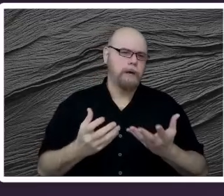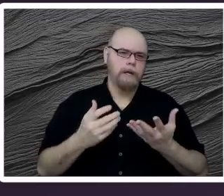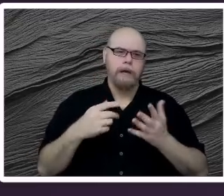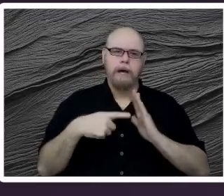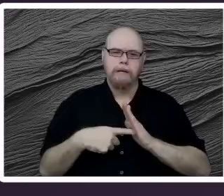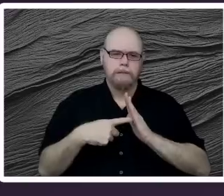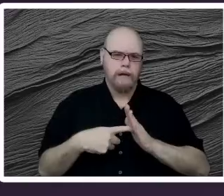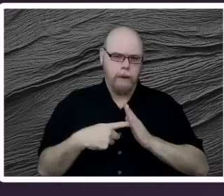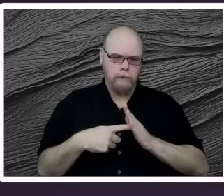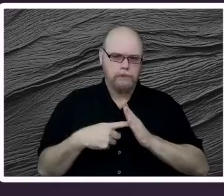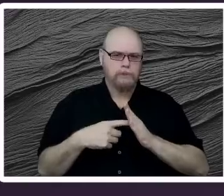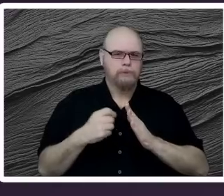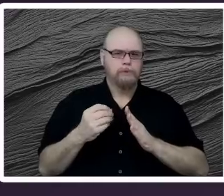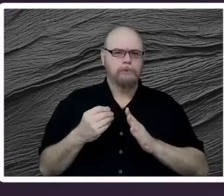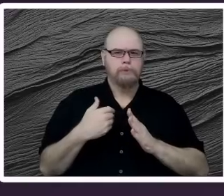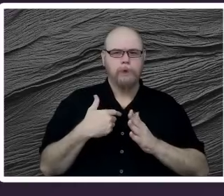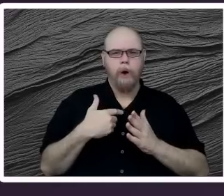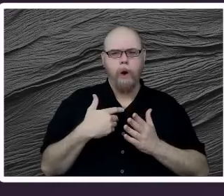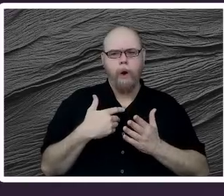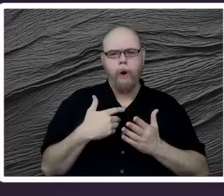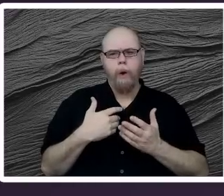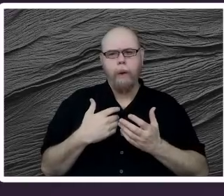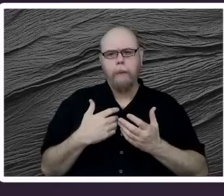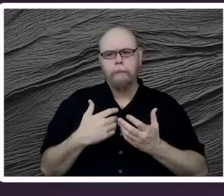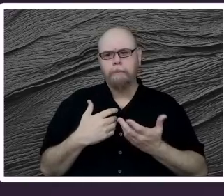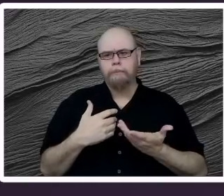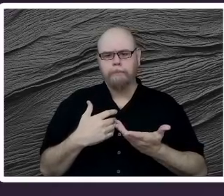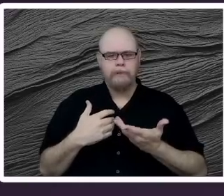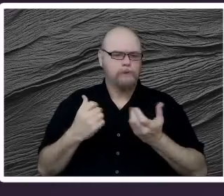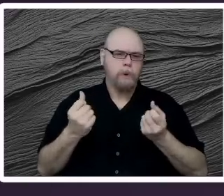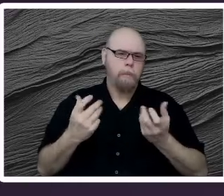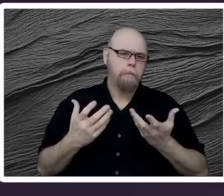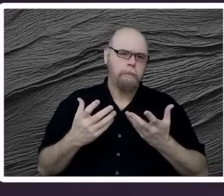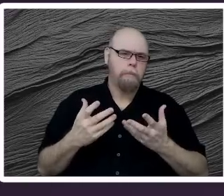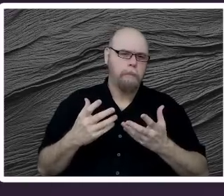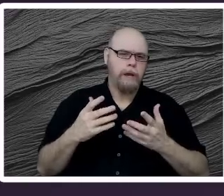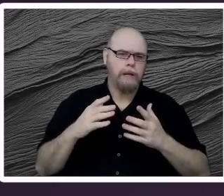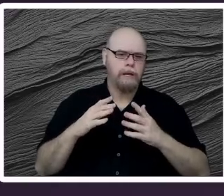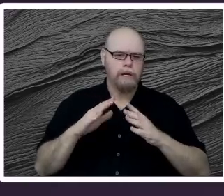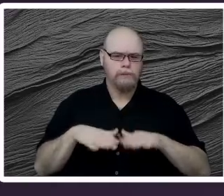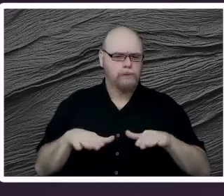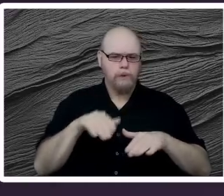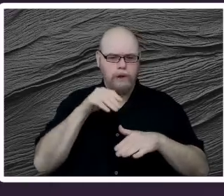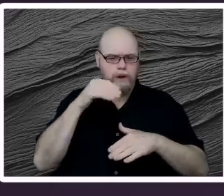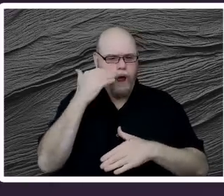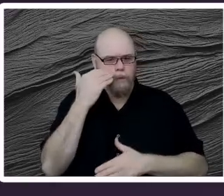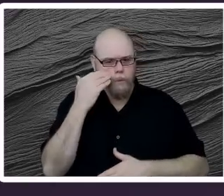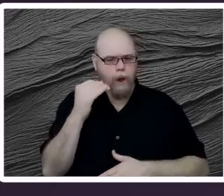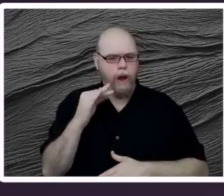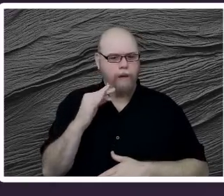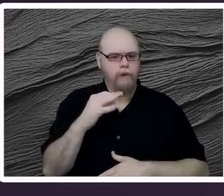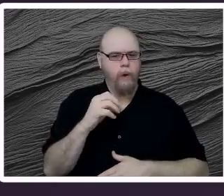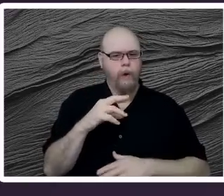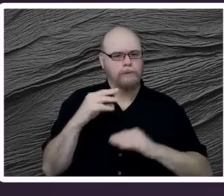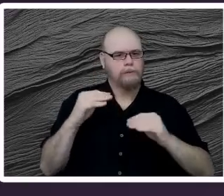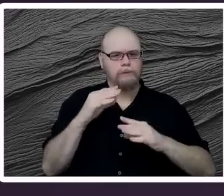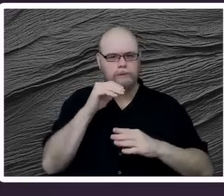I'm just not aware of. So, that being seen is important, just the placement